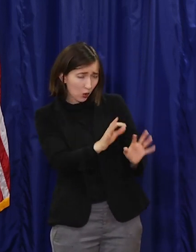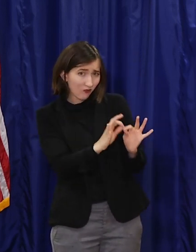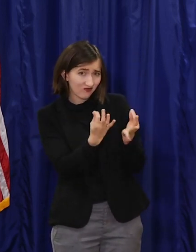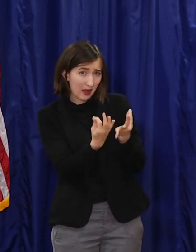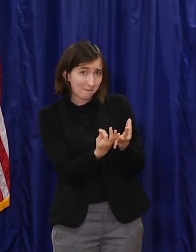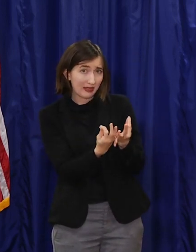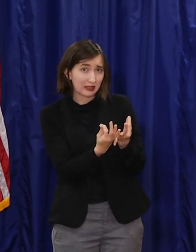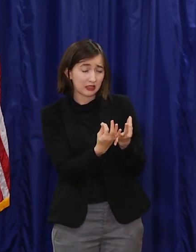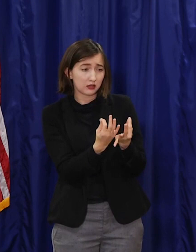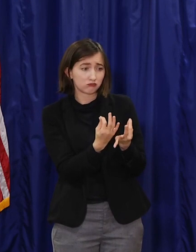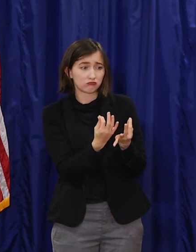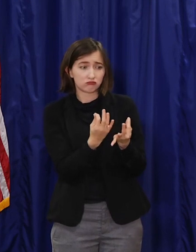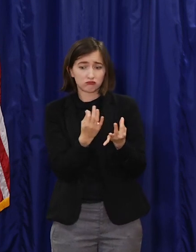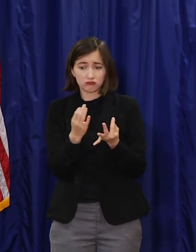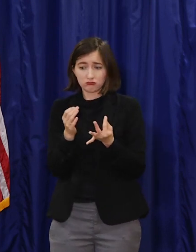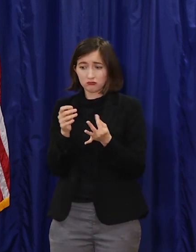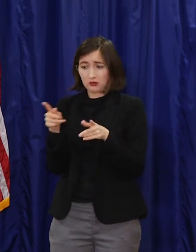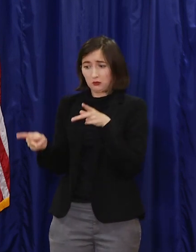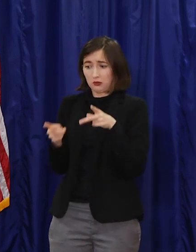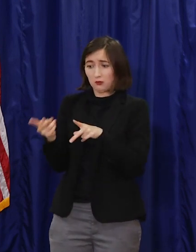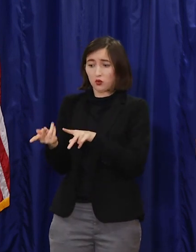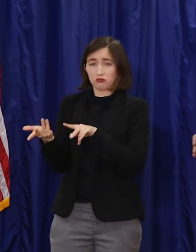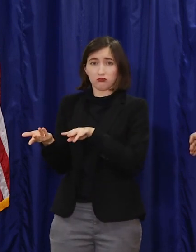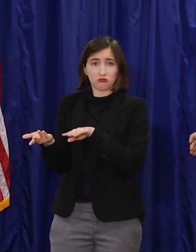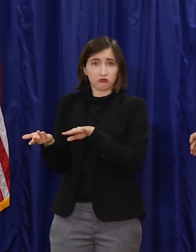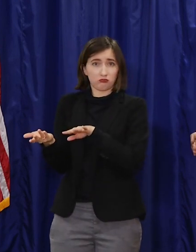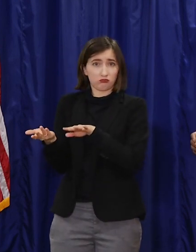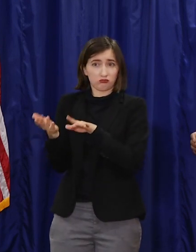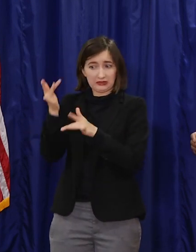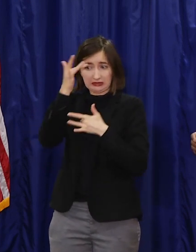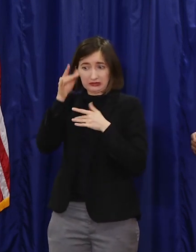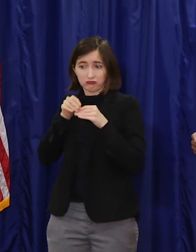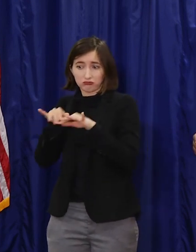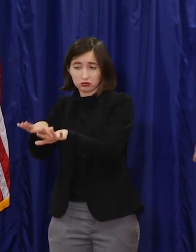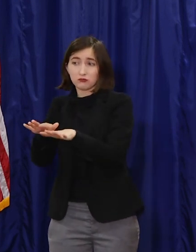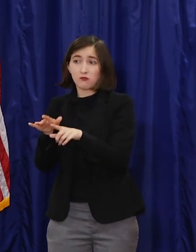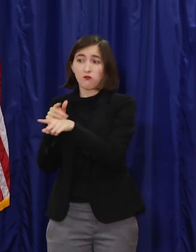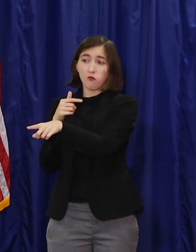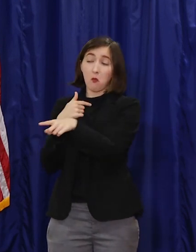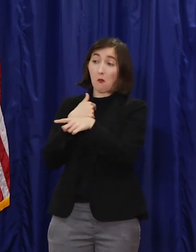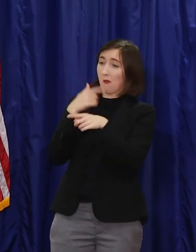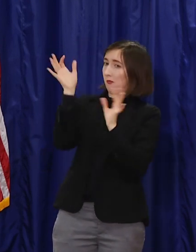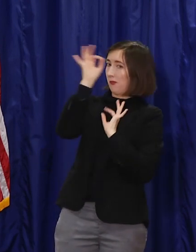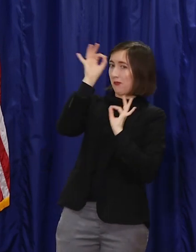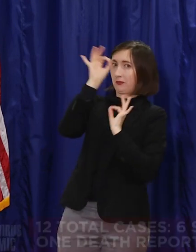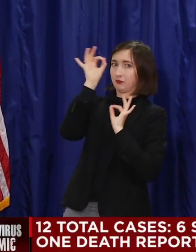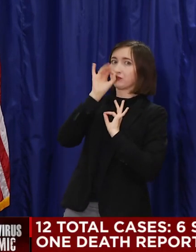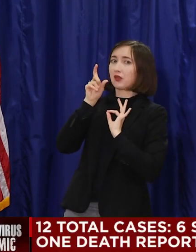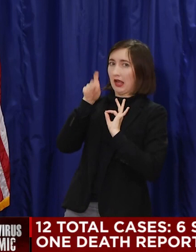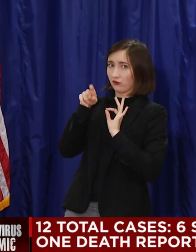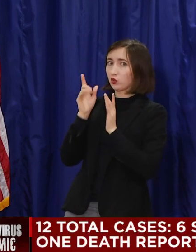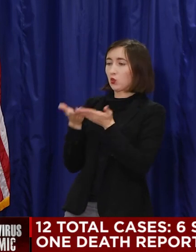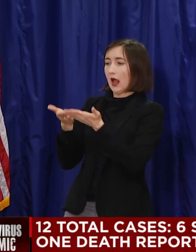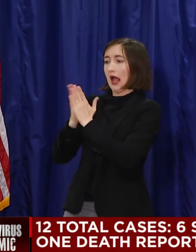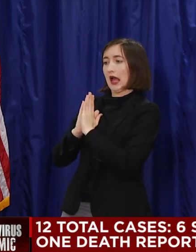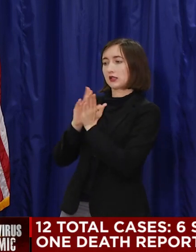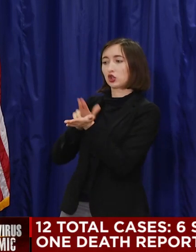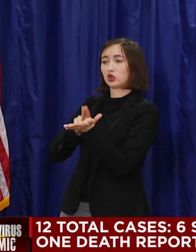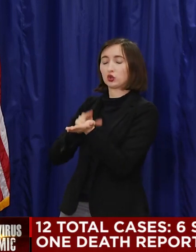WILL ALSO BE THERE GIVE US SOME INFORMATION DURING THIS PRESS CONFERENCE IS ONE OF GIVE US SOME INFORMATION DURING THIS PRESS CONFERENCE IS ONE OF THE THIS PRESS CONFERENCE IS ONE OF THE THINGS THAT OUR GOVERNOR GREG THE THINGS THAT OUR GOVERNOR GREG ABBOTT IS ALWAYS EMPHASIZED THINGS THAT OUR GOVERNOR GREG ABBOTT IS ALWAYS EMPHASIZED THROUGHOUT ALL HIS PRESS